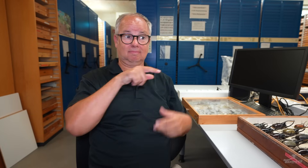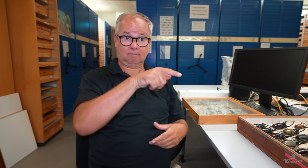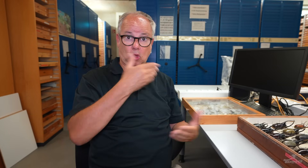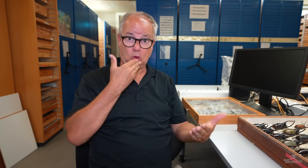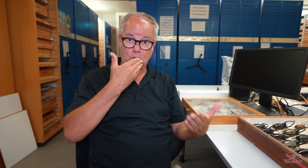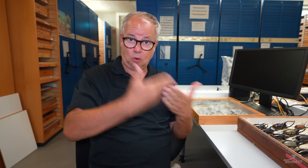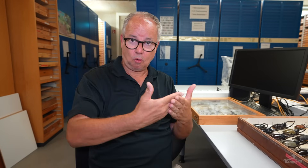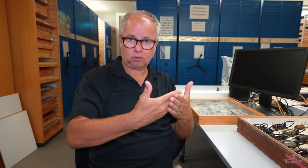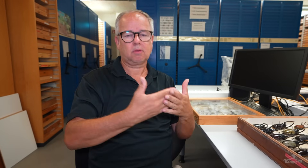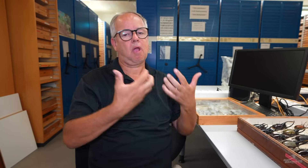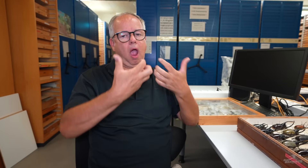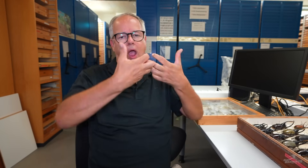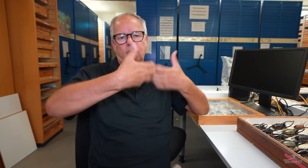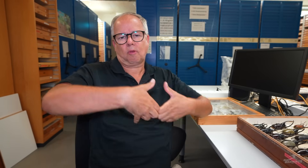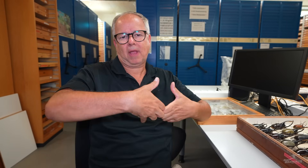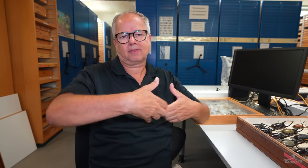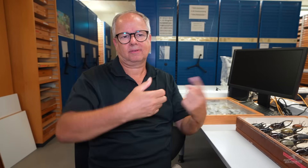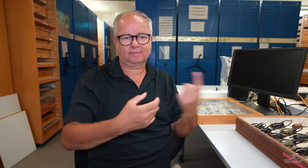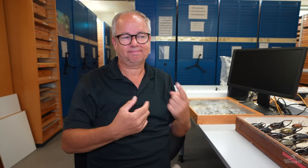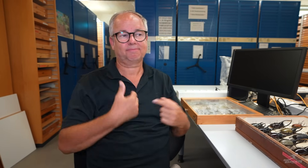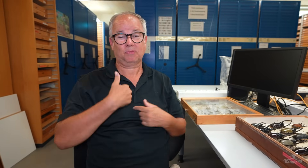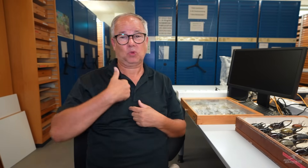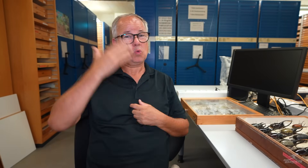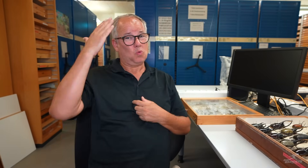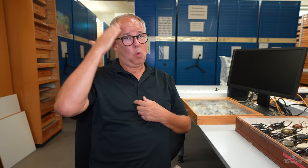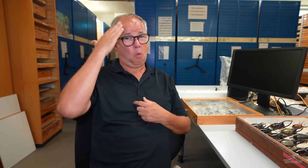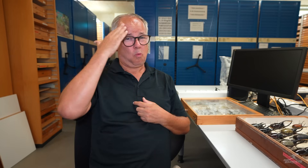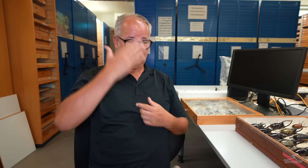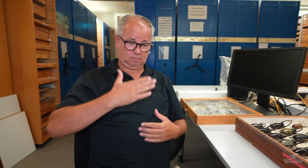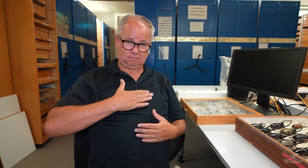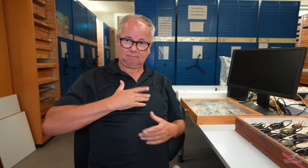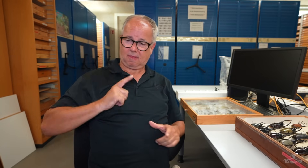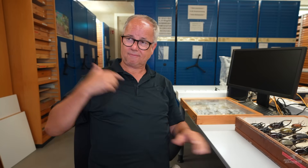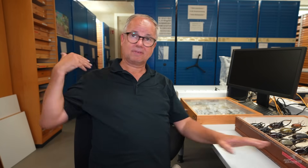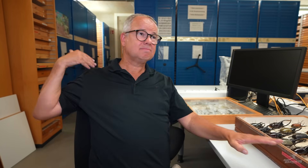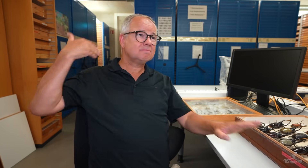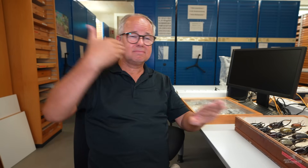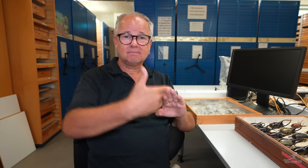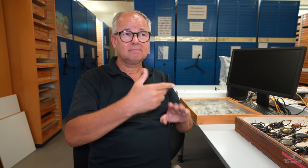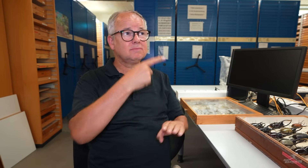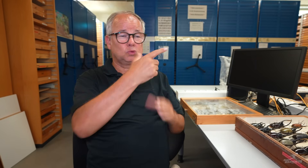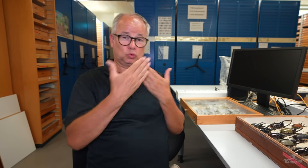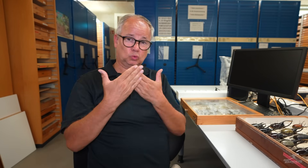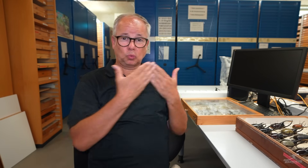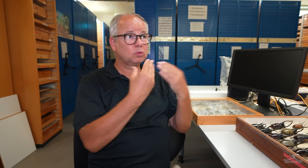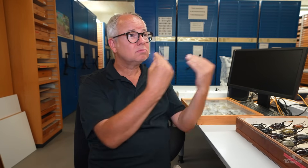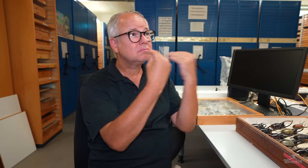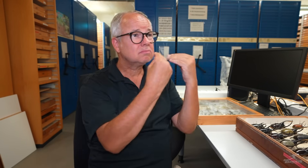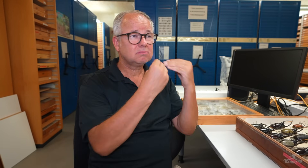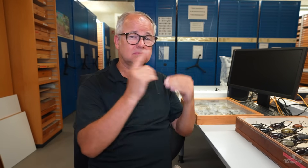It would be good for this to come together. I remember in my days at school